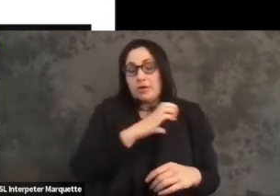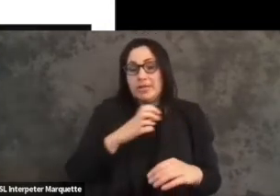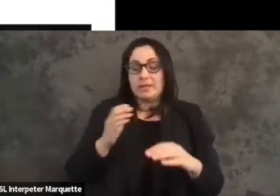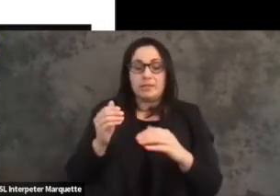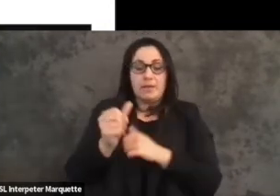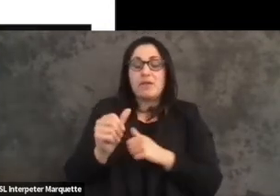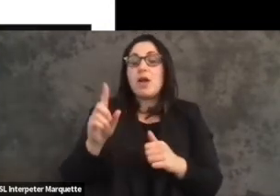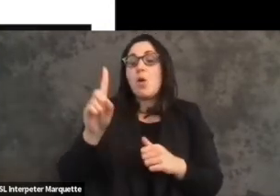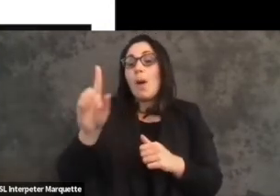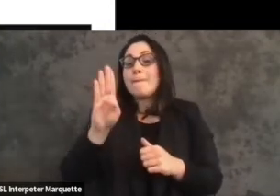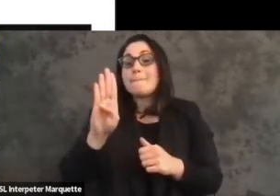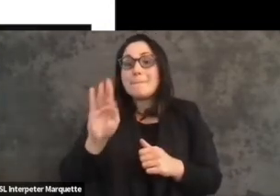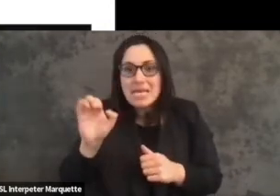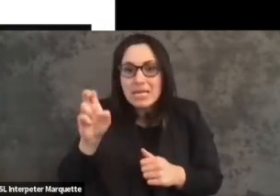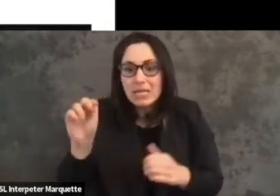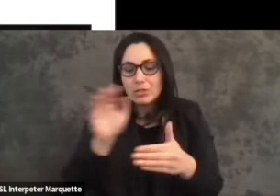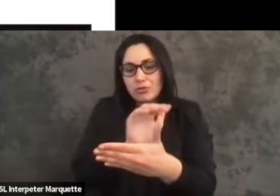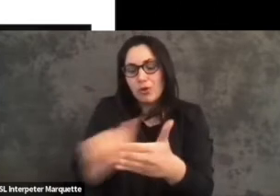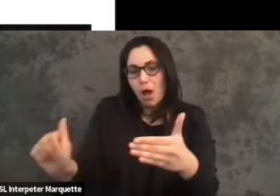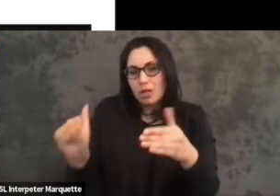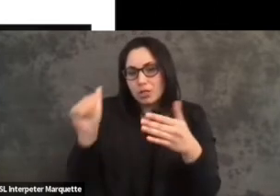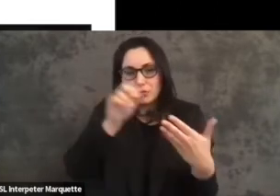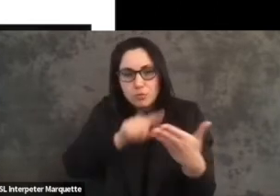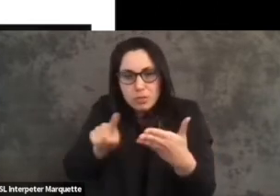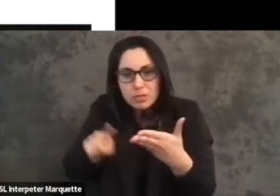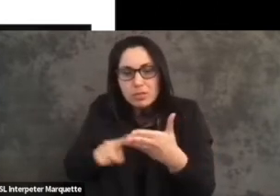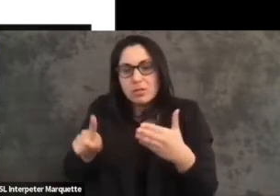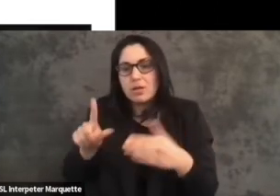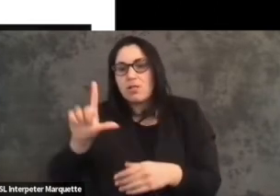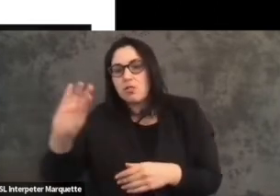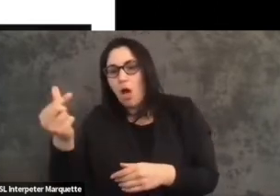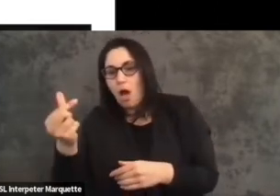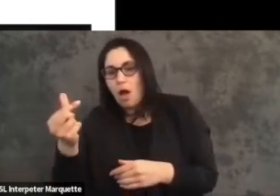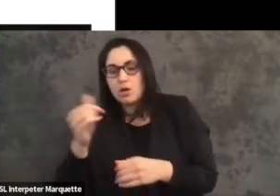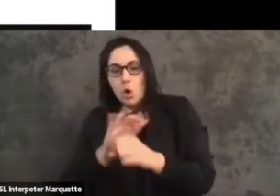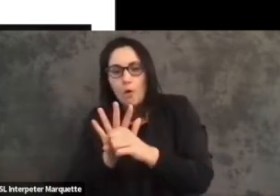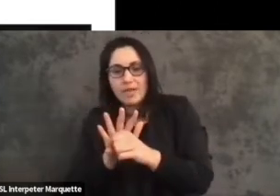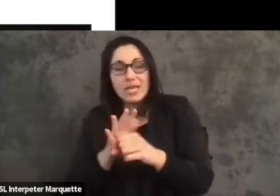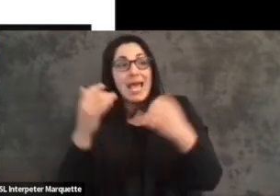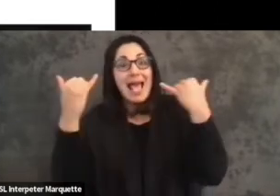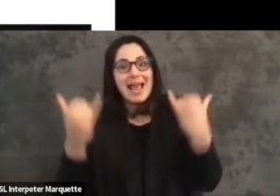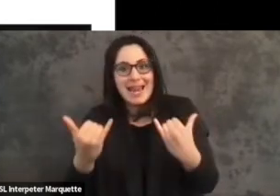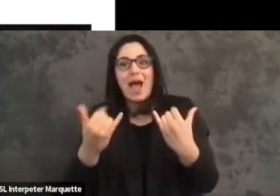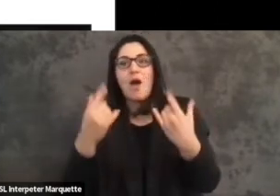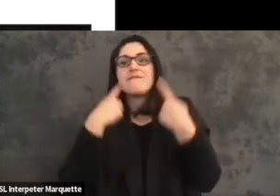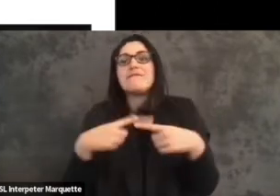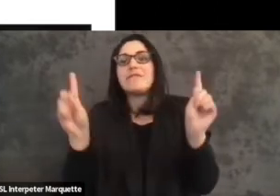these issues. This succeeded in late 2020, when the US Congress allocated over a billion